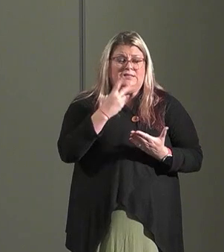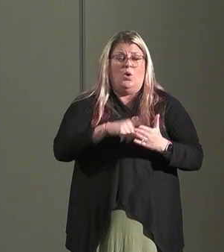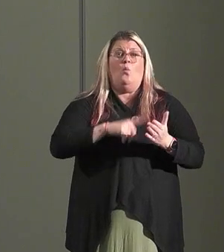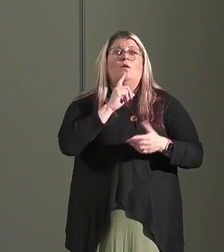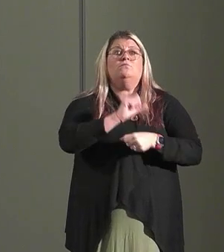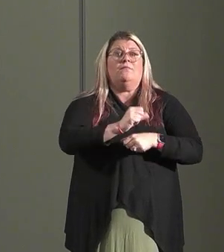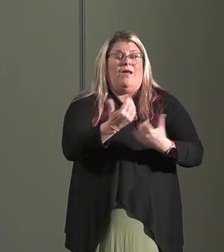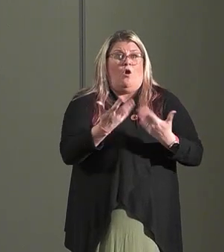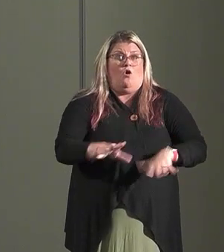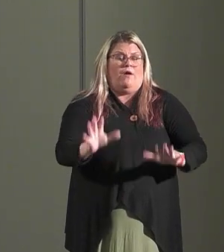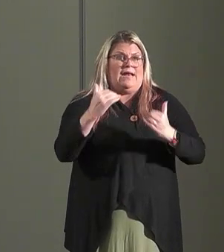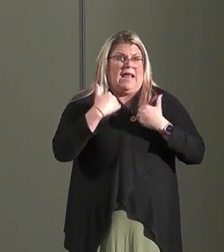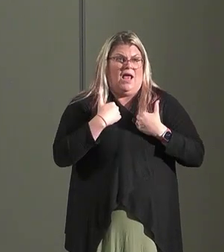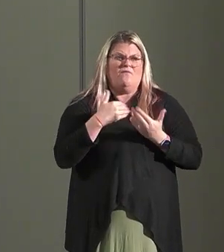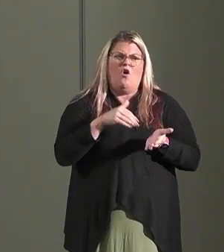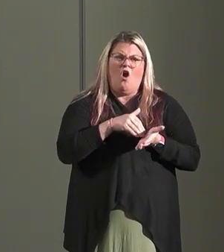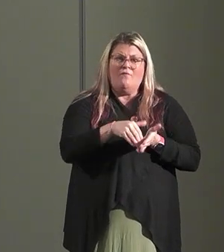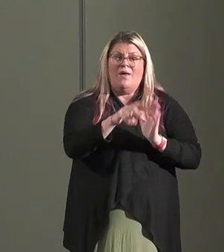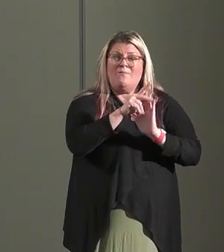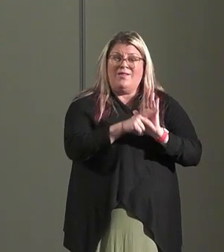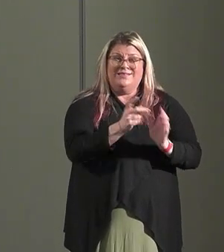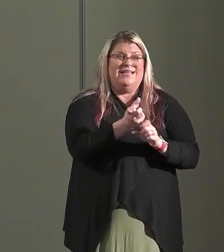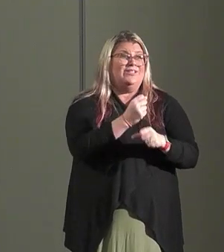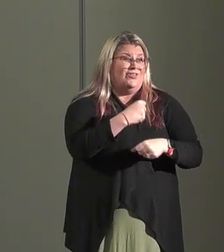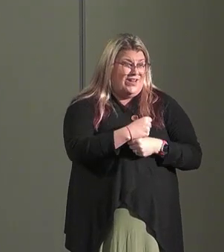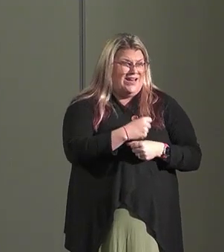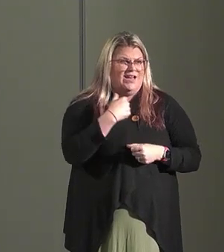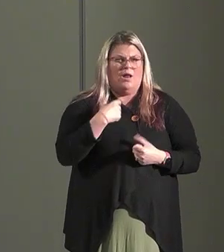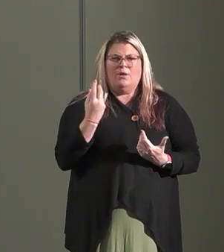Often times policy is created I was looking at procurement policy of an